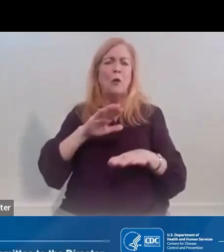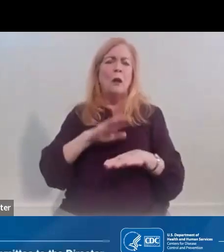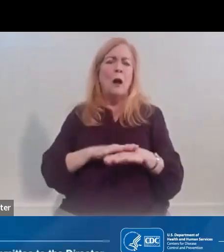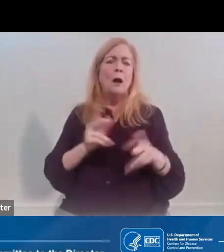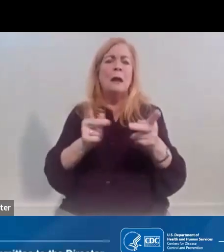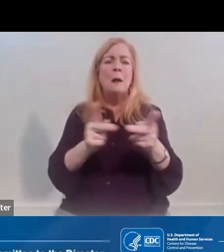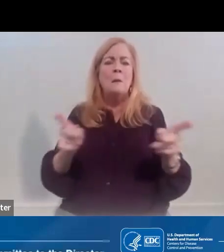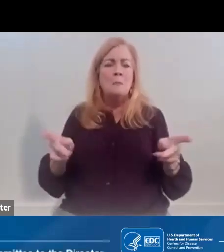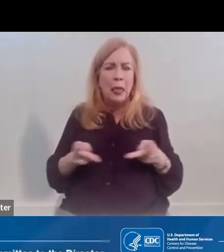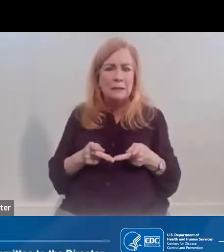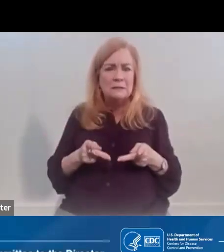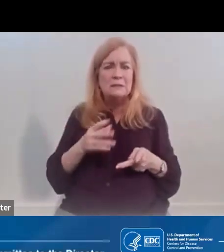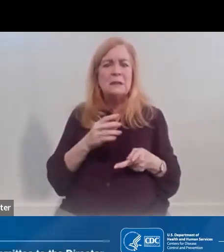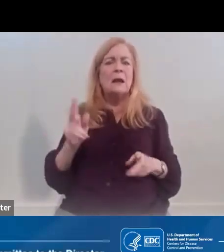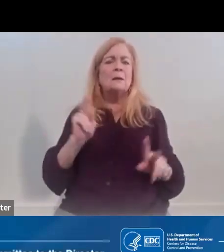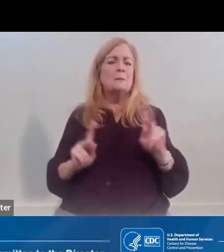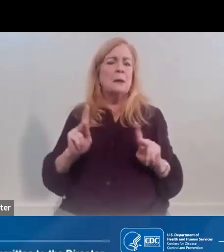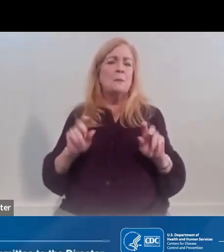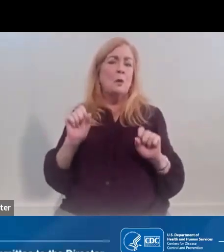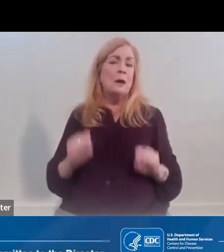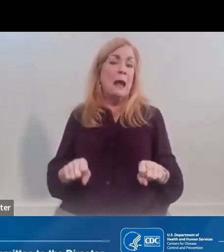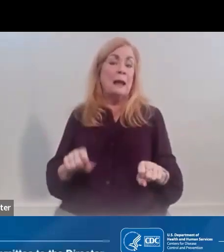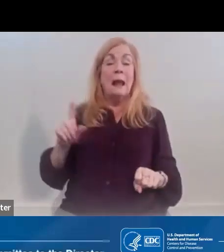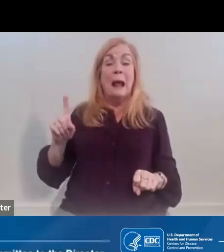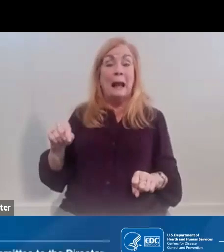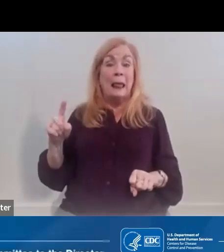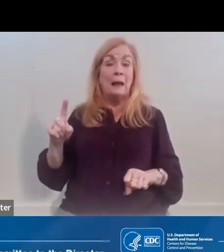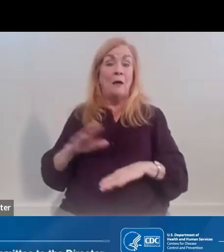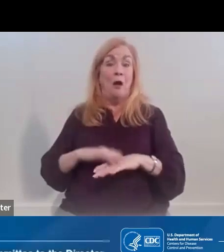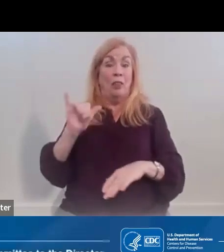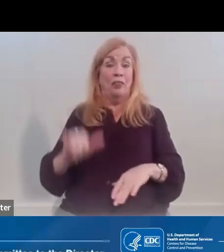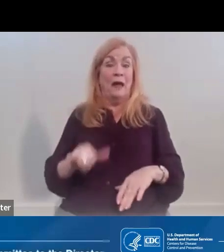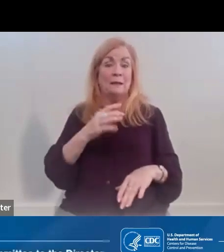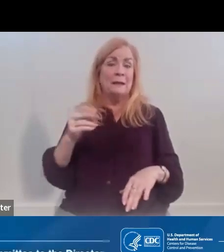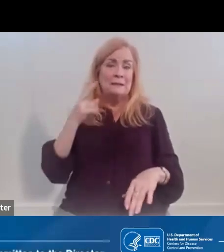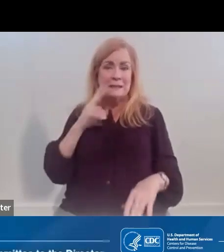And so, you know, people can click on that and see the data that's available.